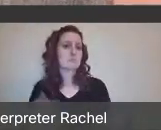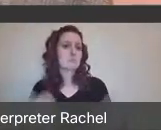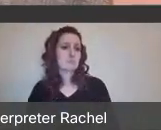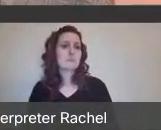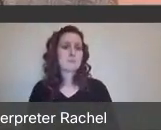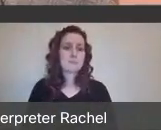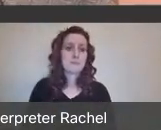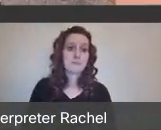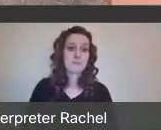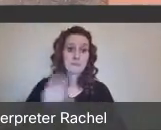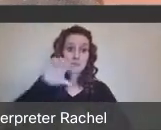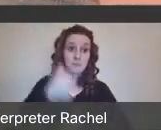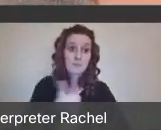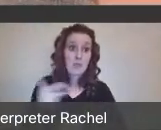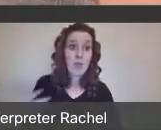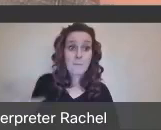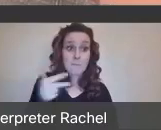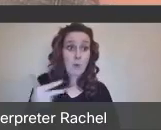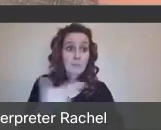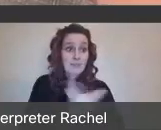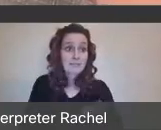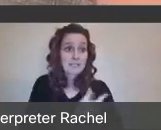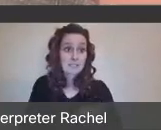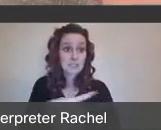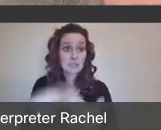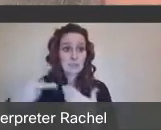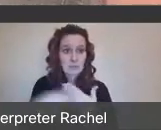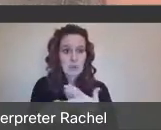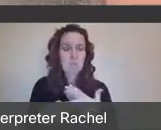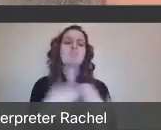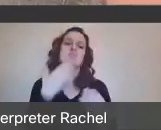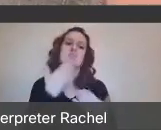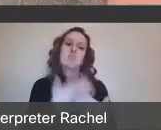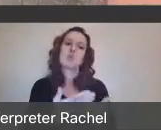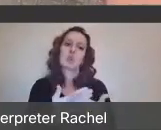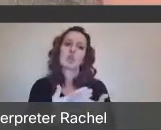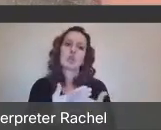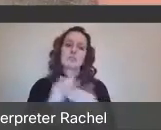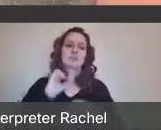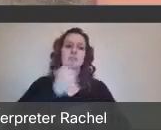a mobile vaccination program, we are well positioned to reach residents with barriers to